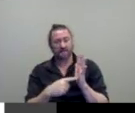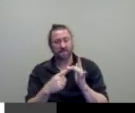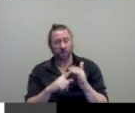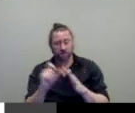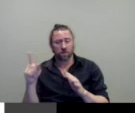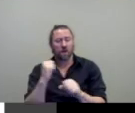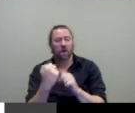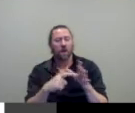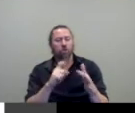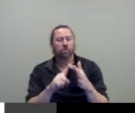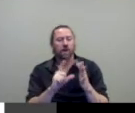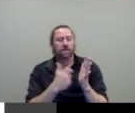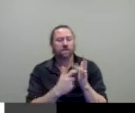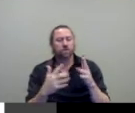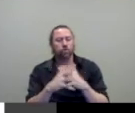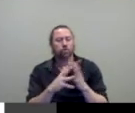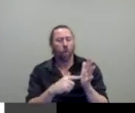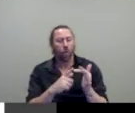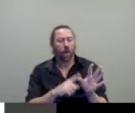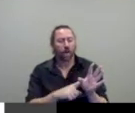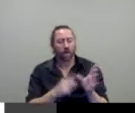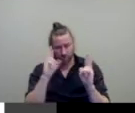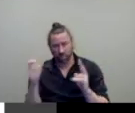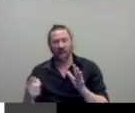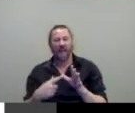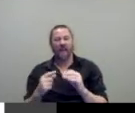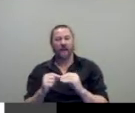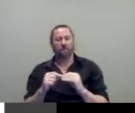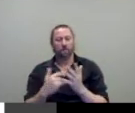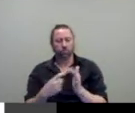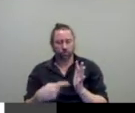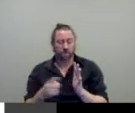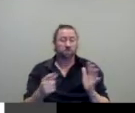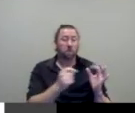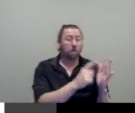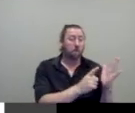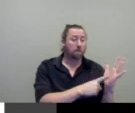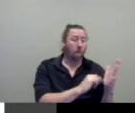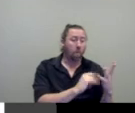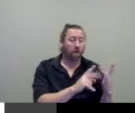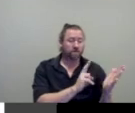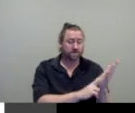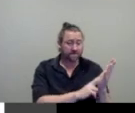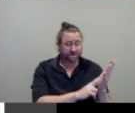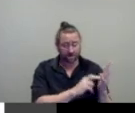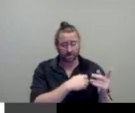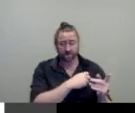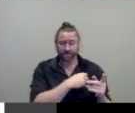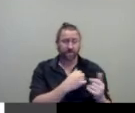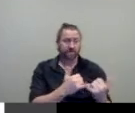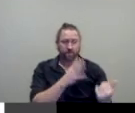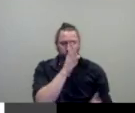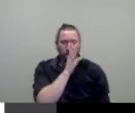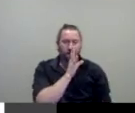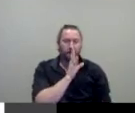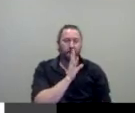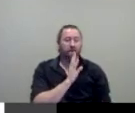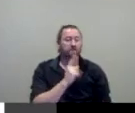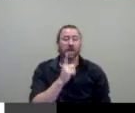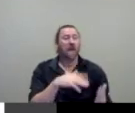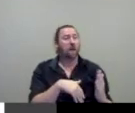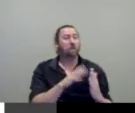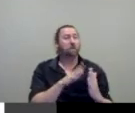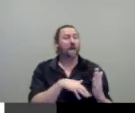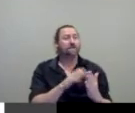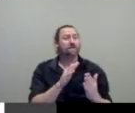labels her work abstract Bolson uses the very dry description of painting number 17